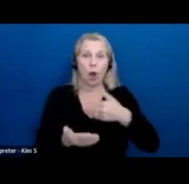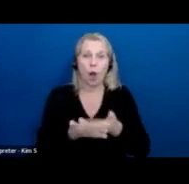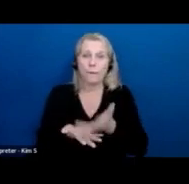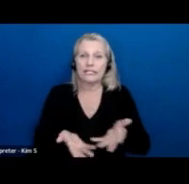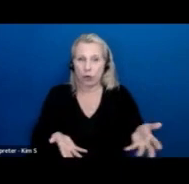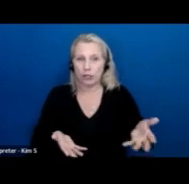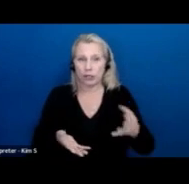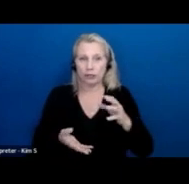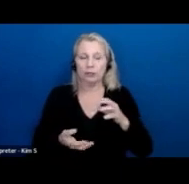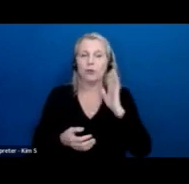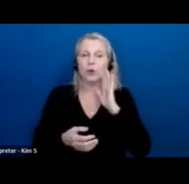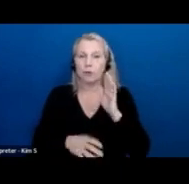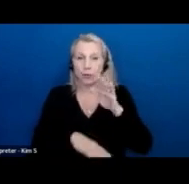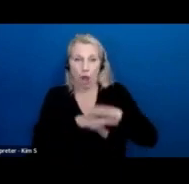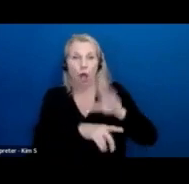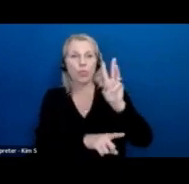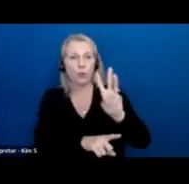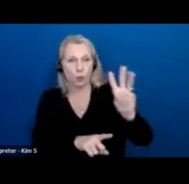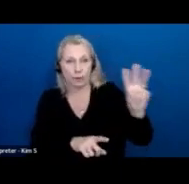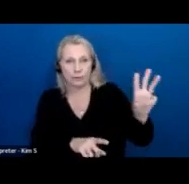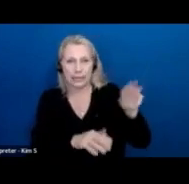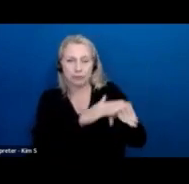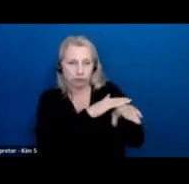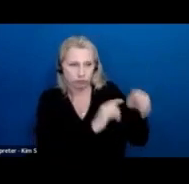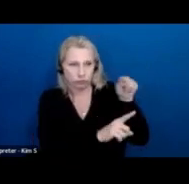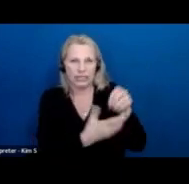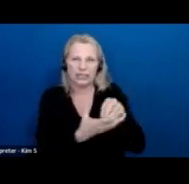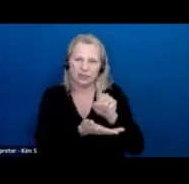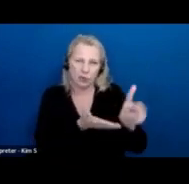will be up on the website within a few weeks, the recording of